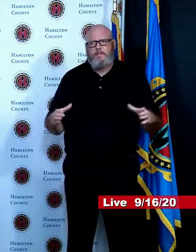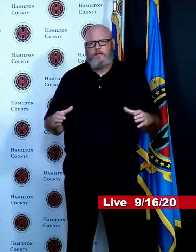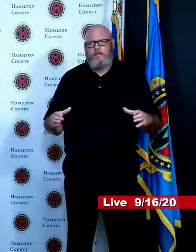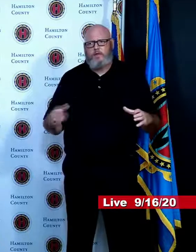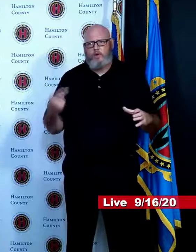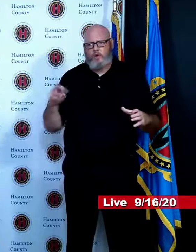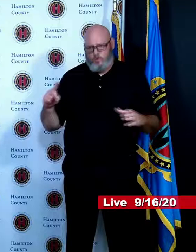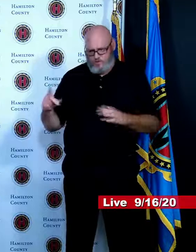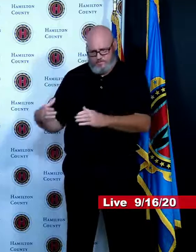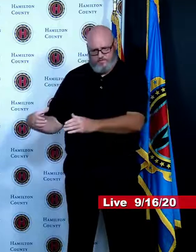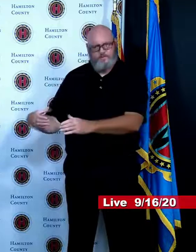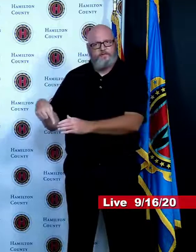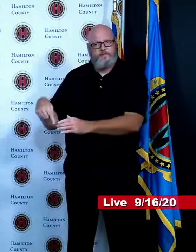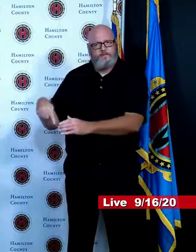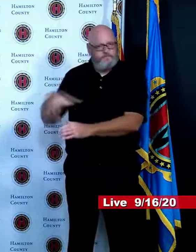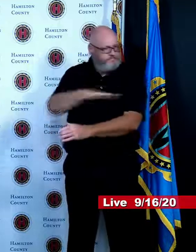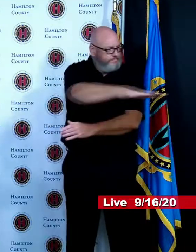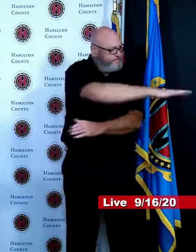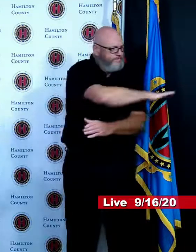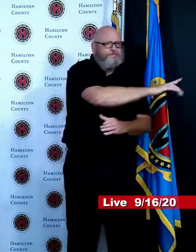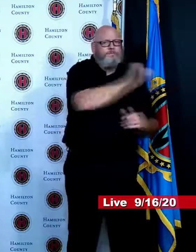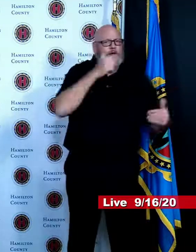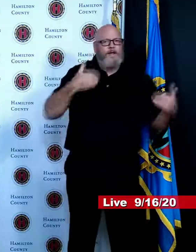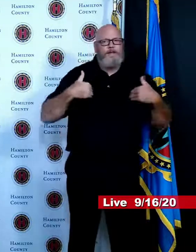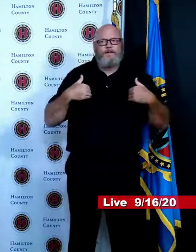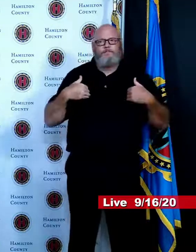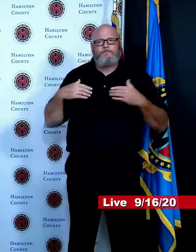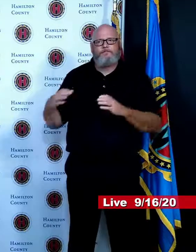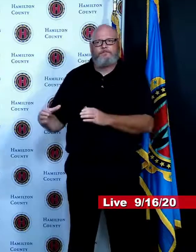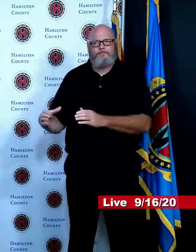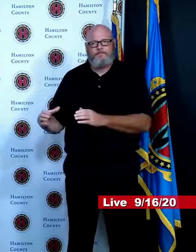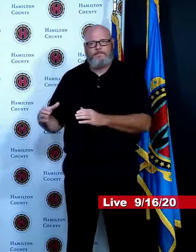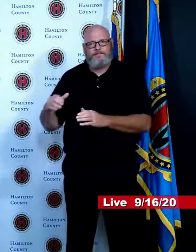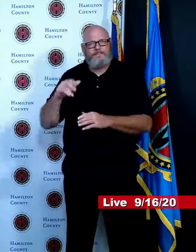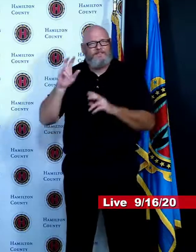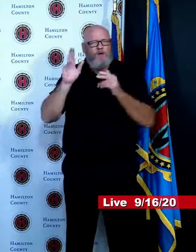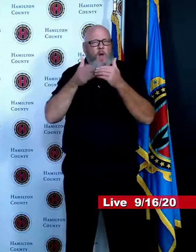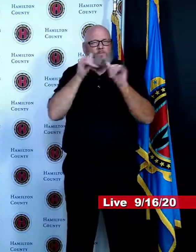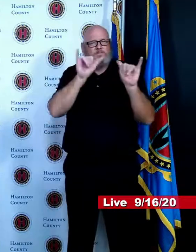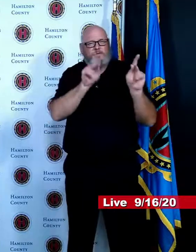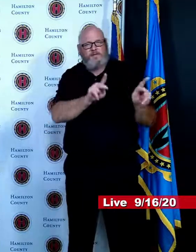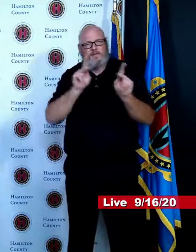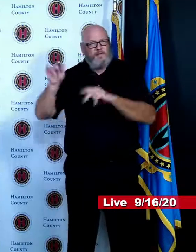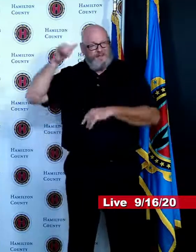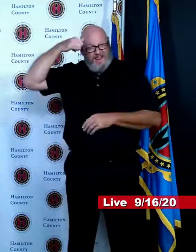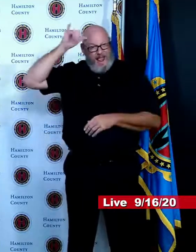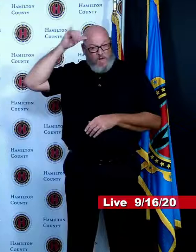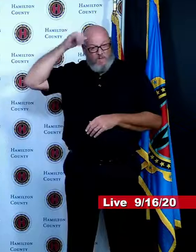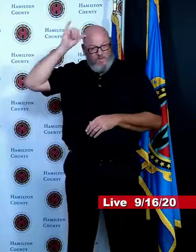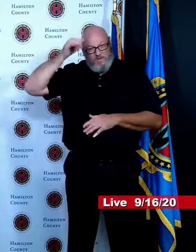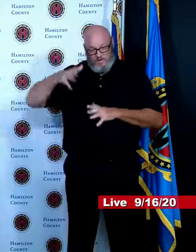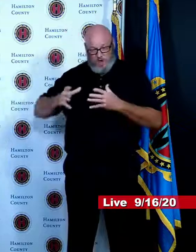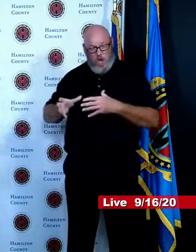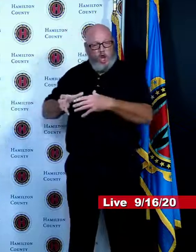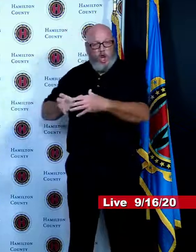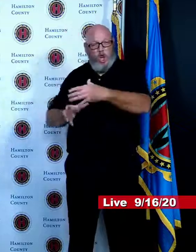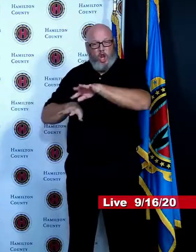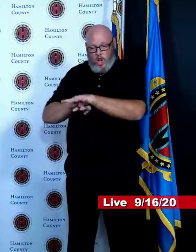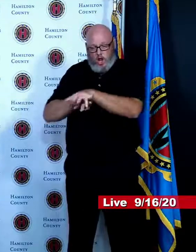combination of vaccine and and people getting the flu there's different definitions of what percentage of